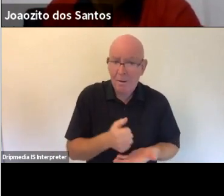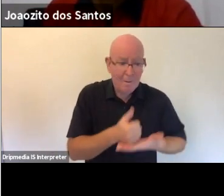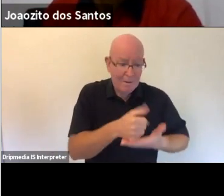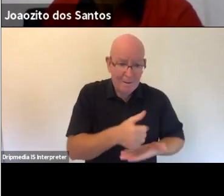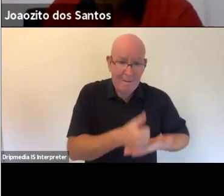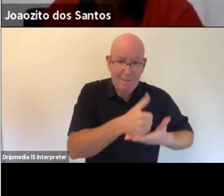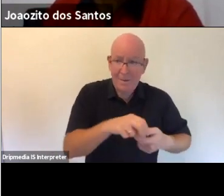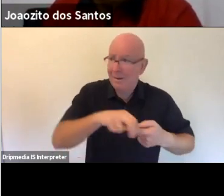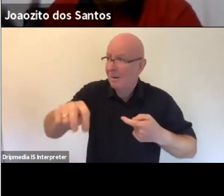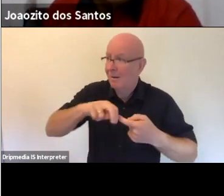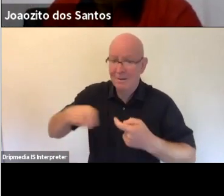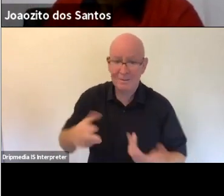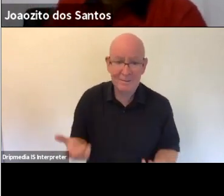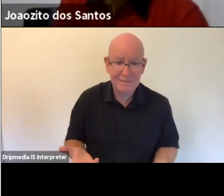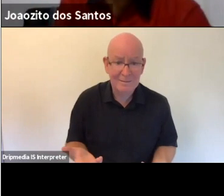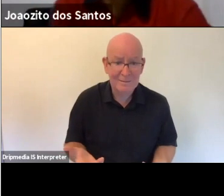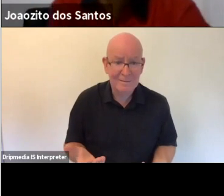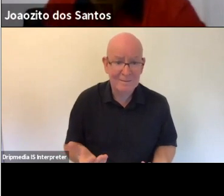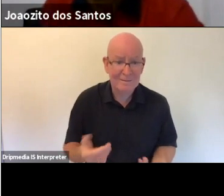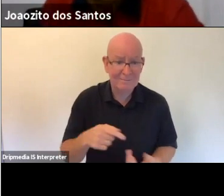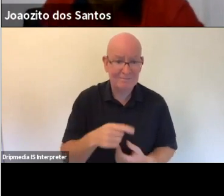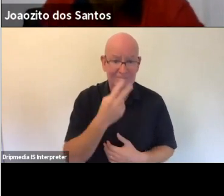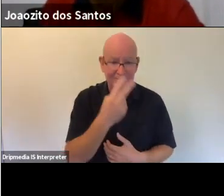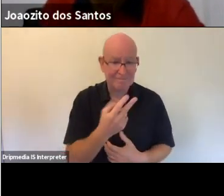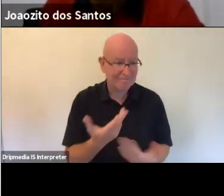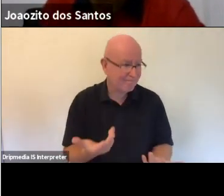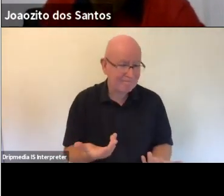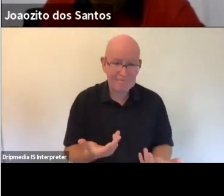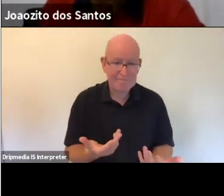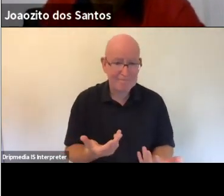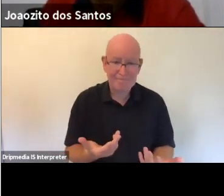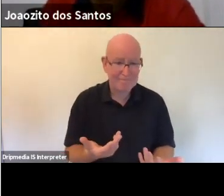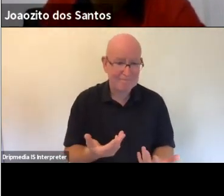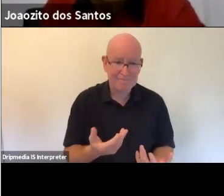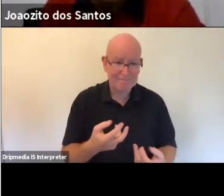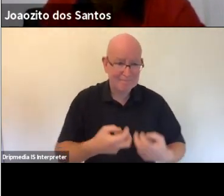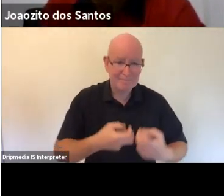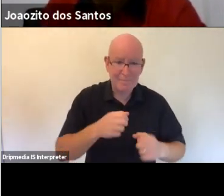During the COVID-19 pandemic, the status lockdown,